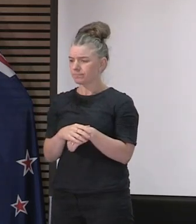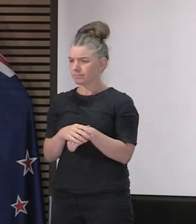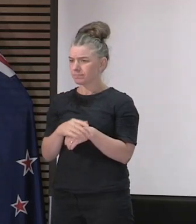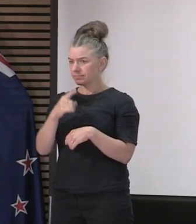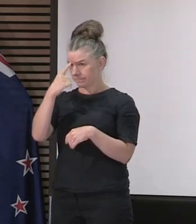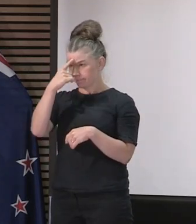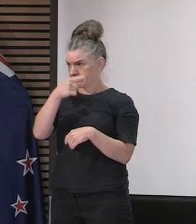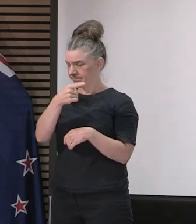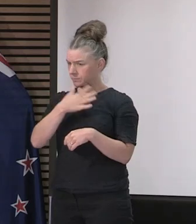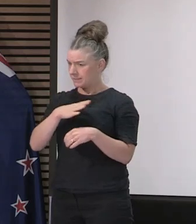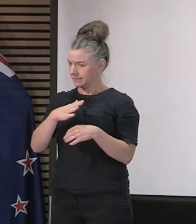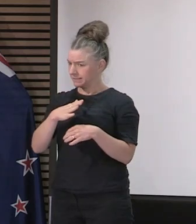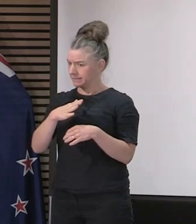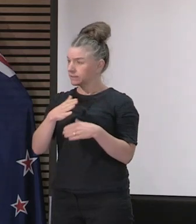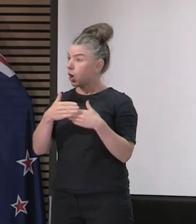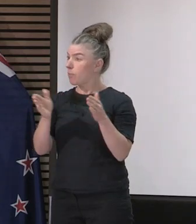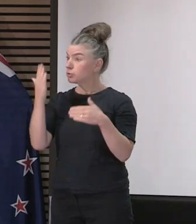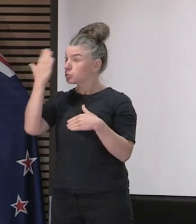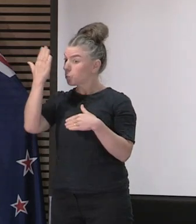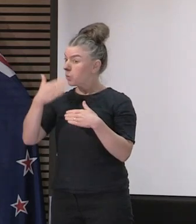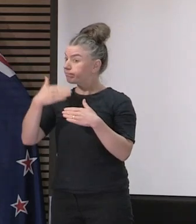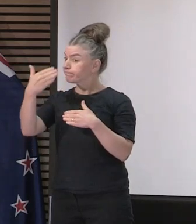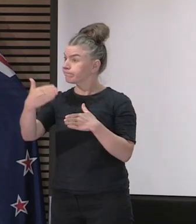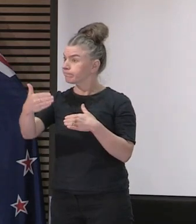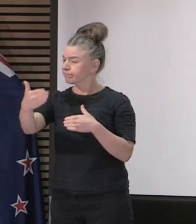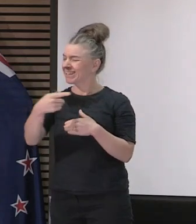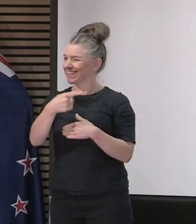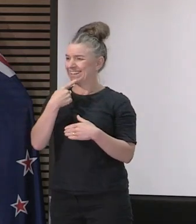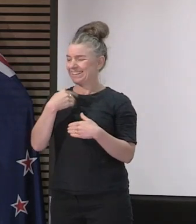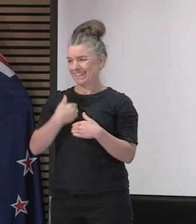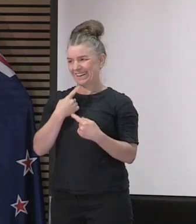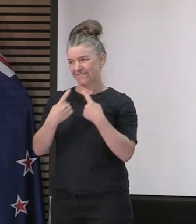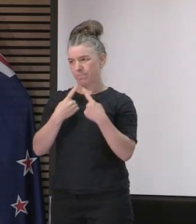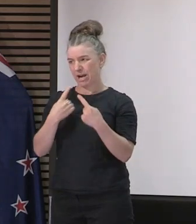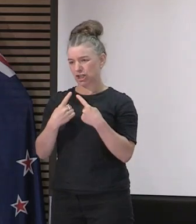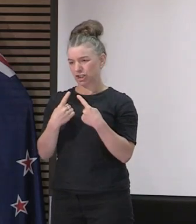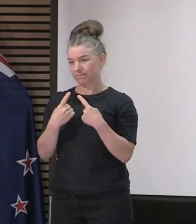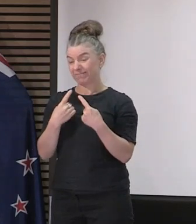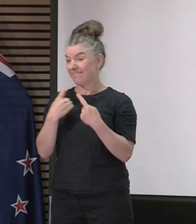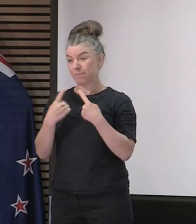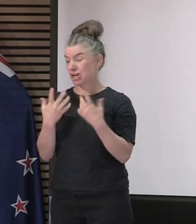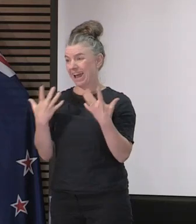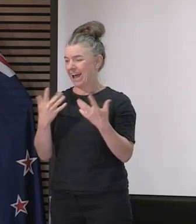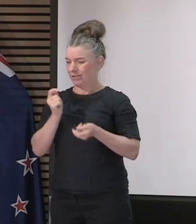approach is being taken with the Marist cluster and in particular the decision around